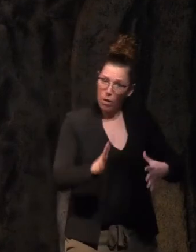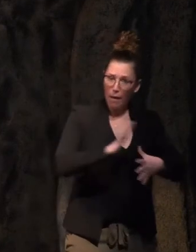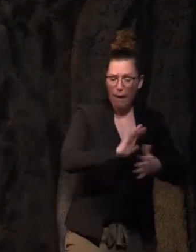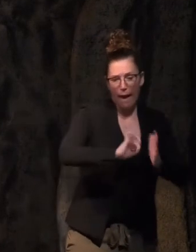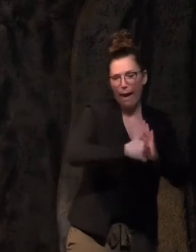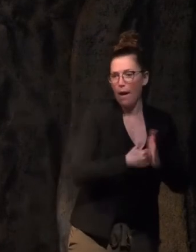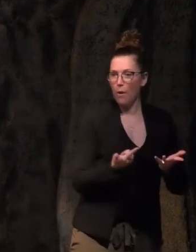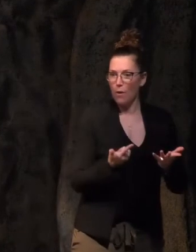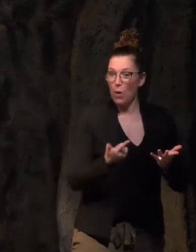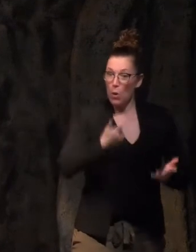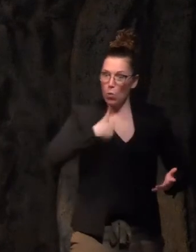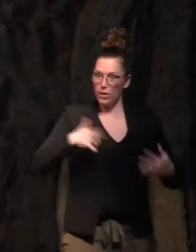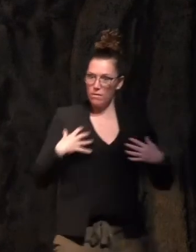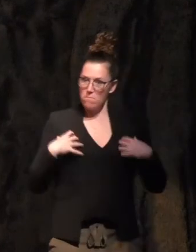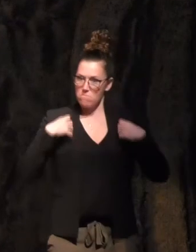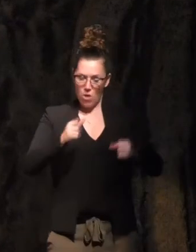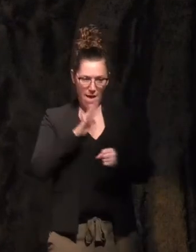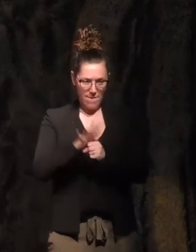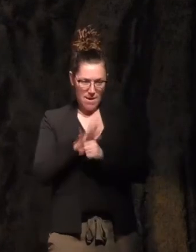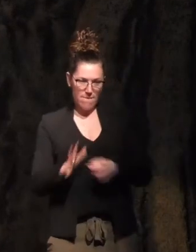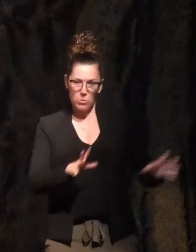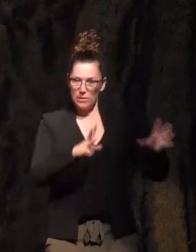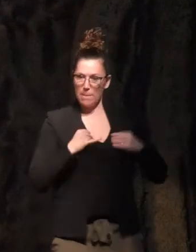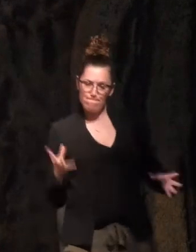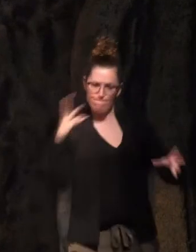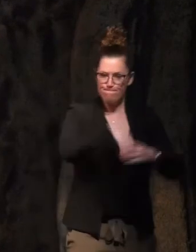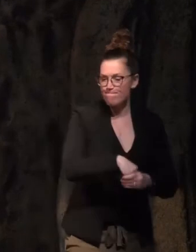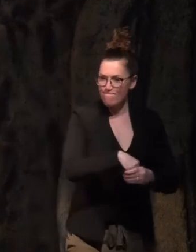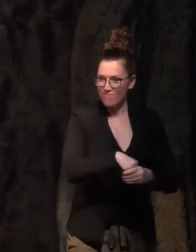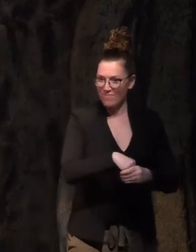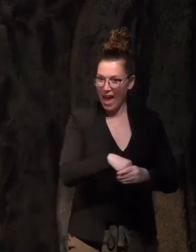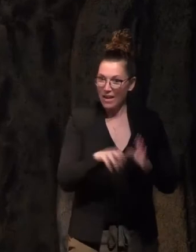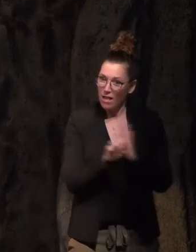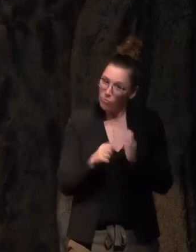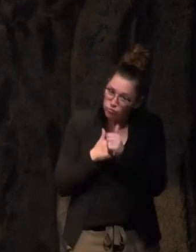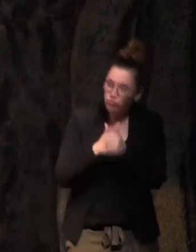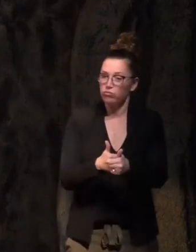that is both ethically and fiscally responsible, my experience tells me that the whole thing will get better